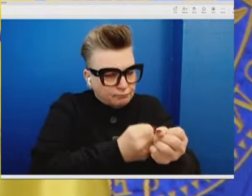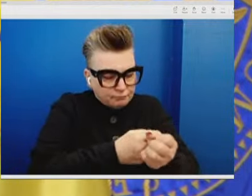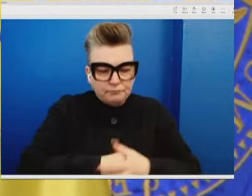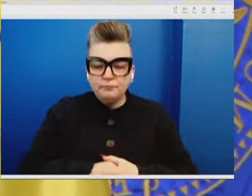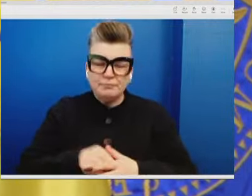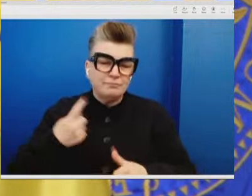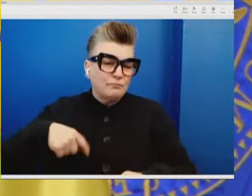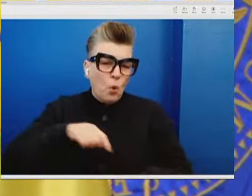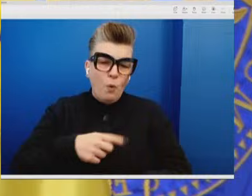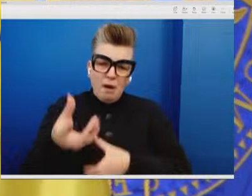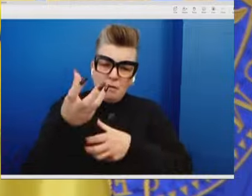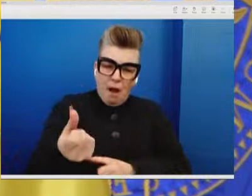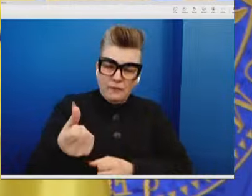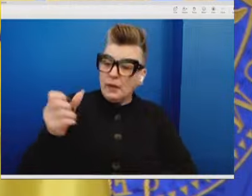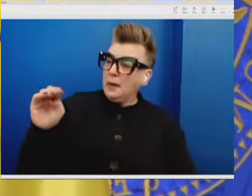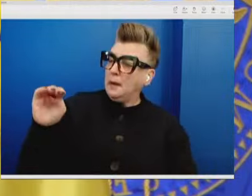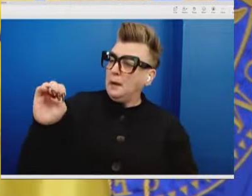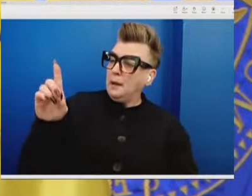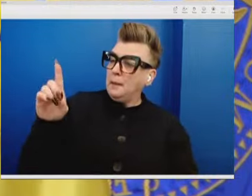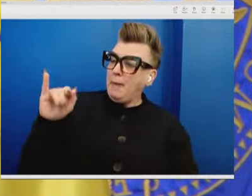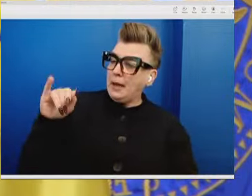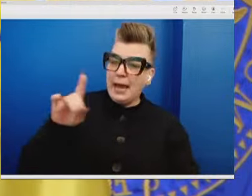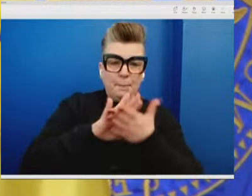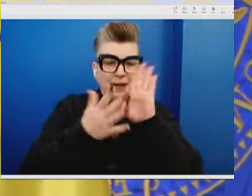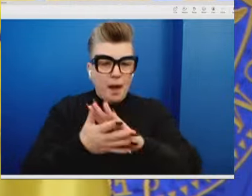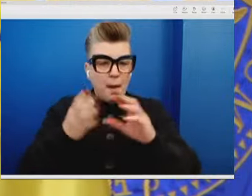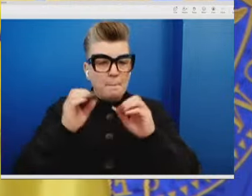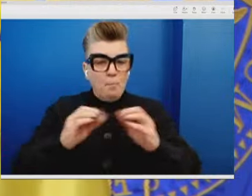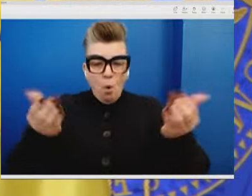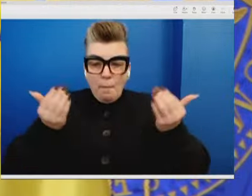that they'll be ready to meet these deadlines and we're here with them every step of the way.